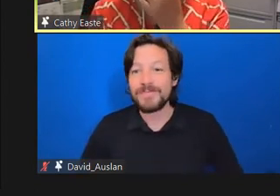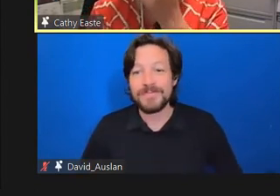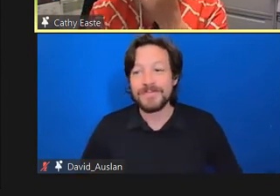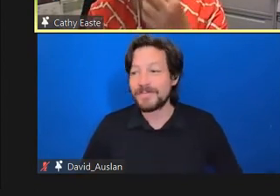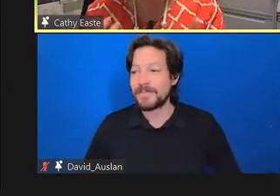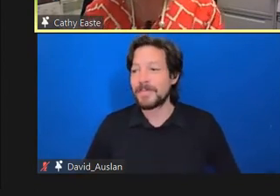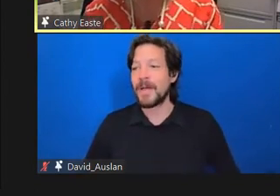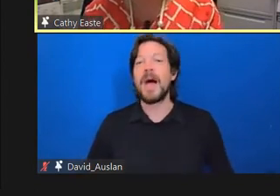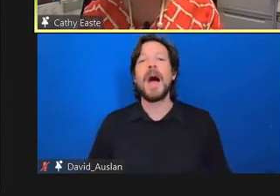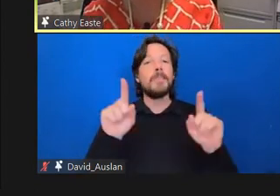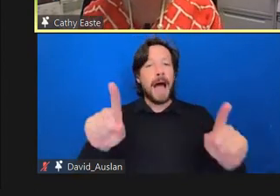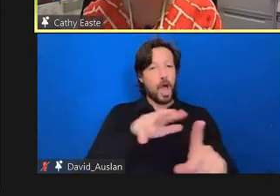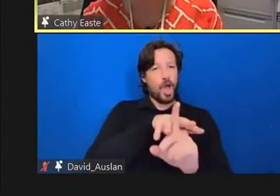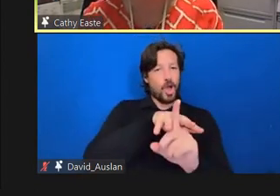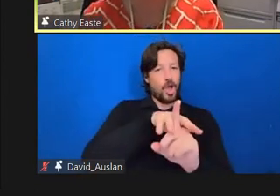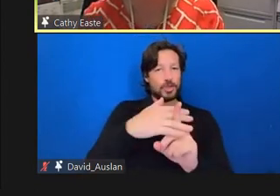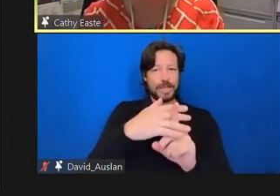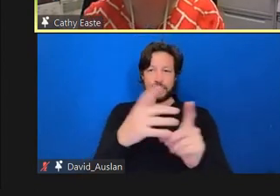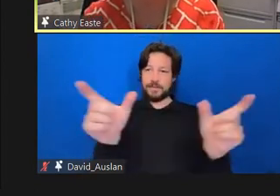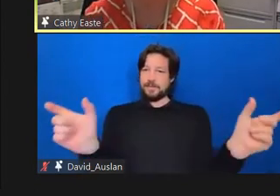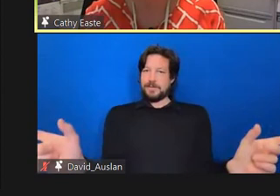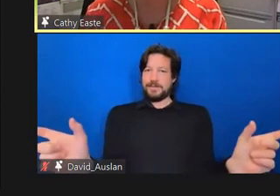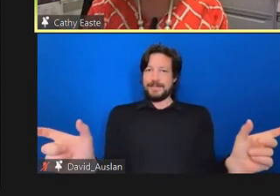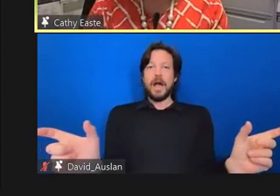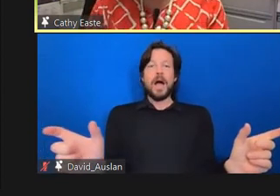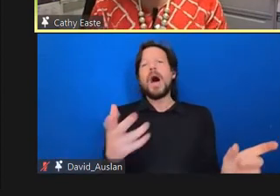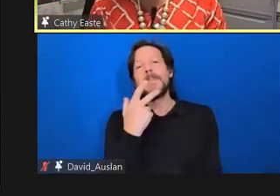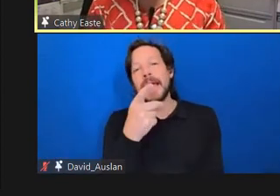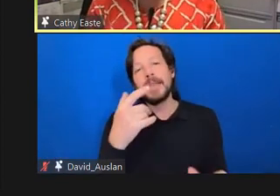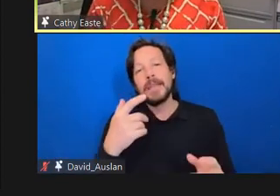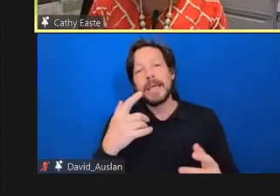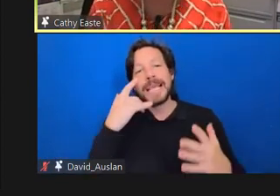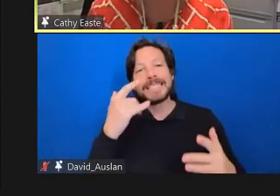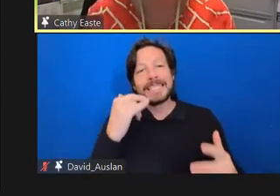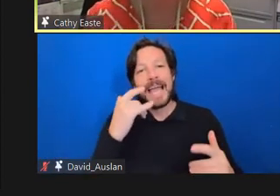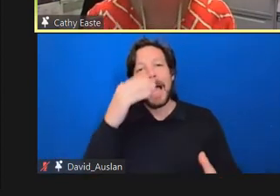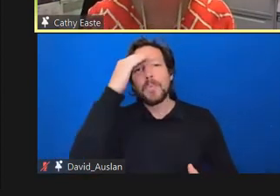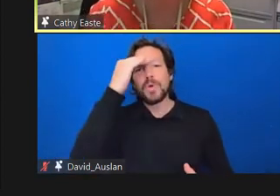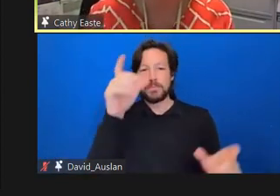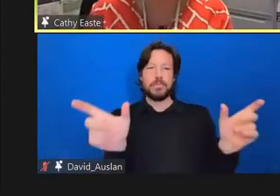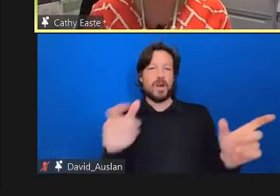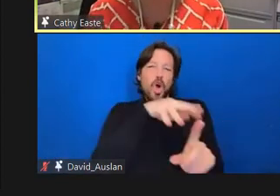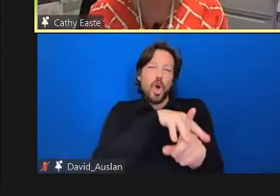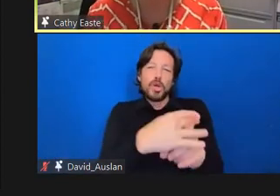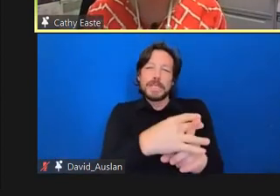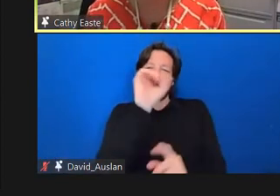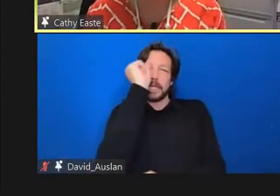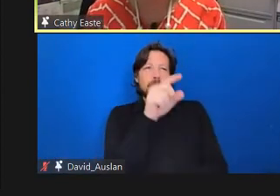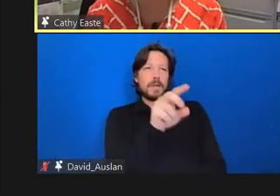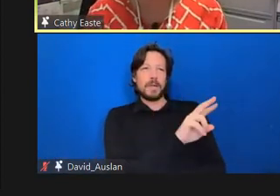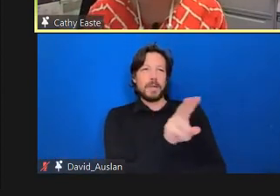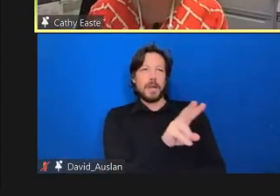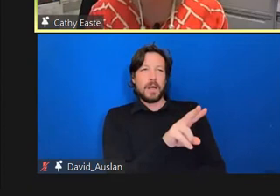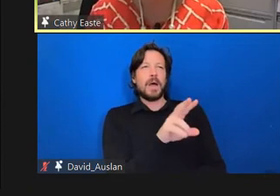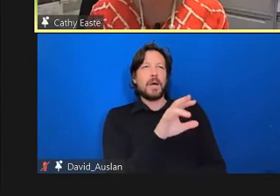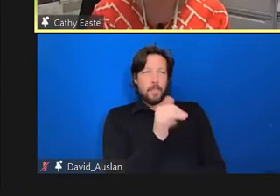if you knew you were sitting in an exam room, I'd know that might be something that would be said.